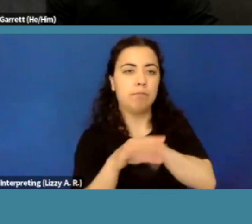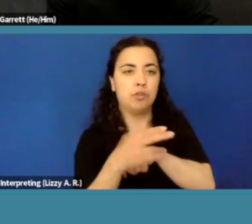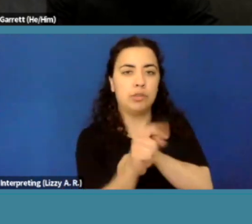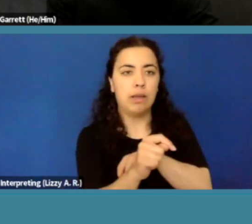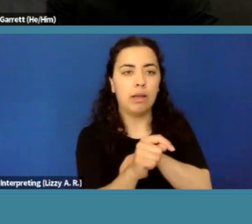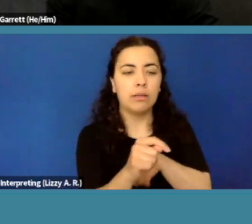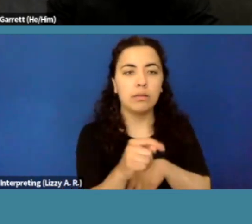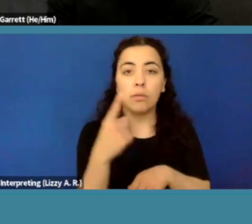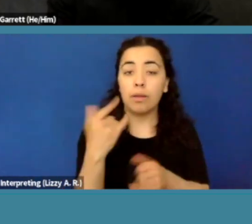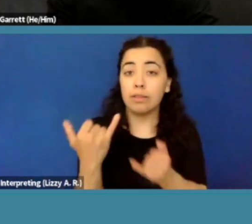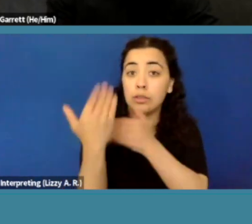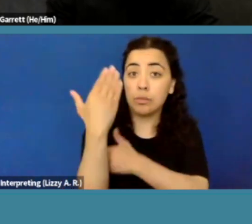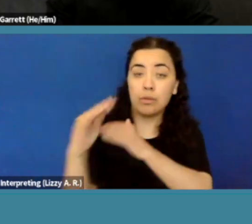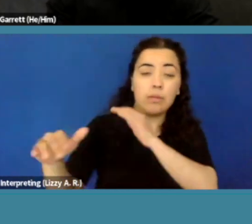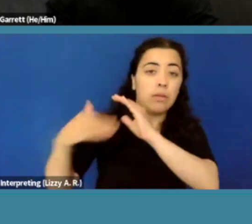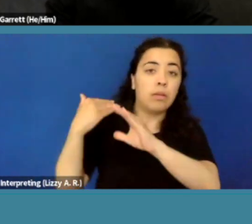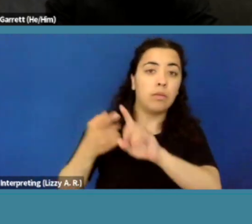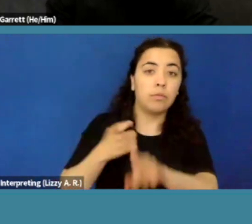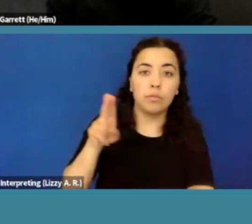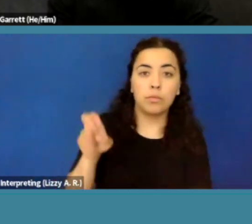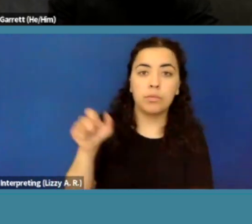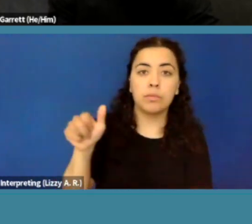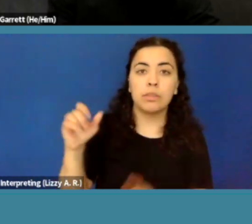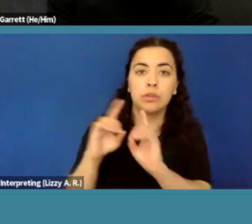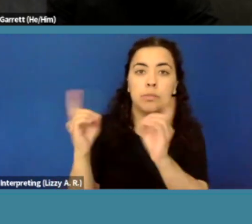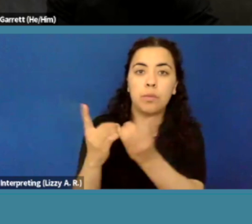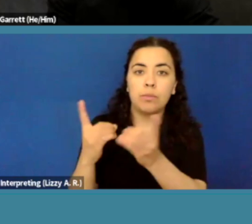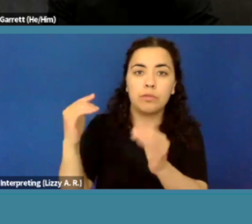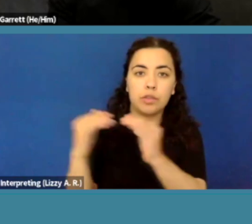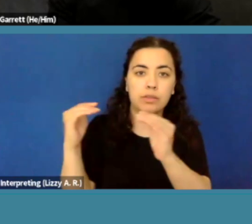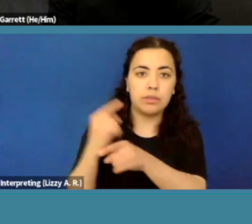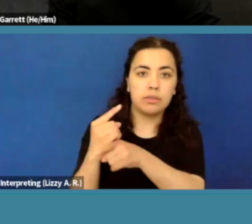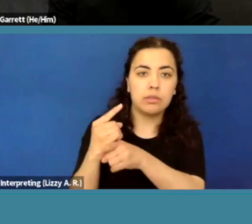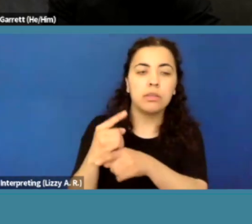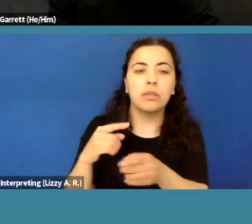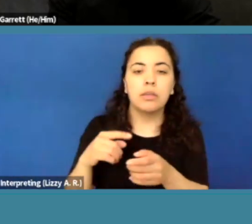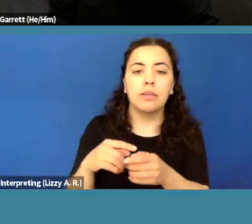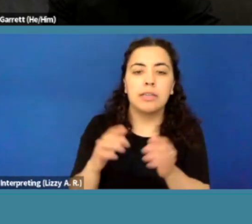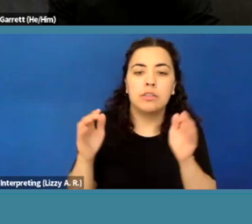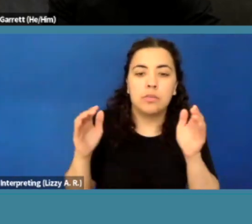came in this morning via email from the US Department of Justice. It's Small Entity Compliance Guide.